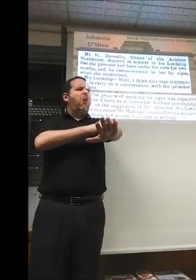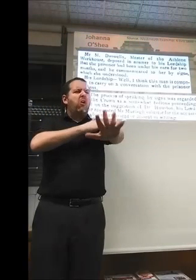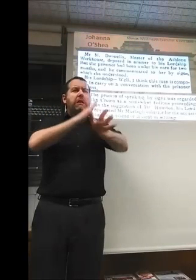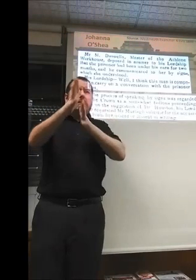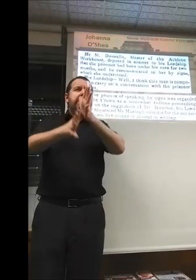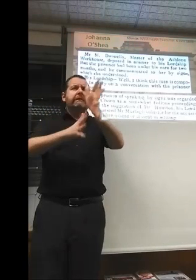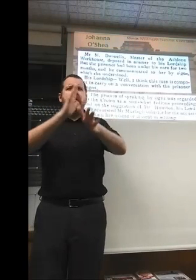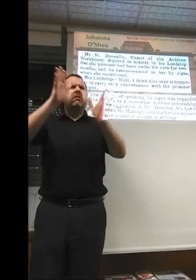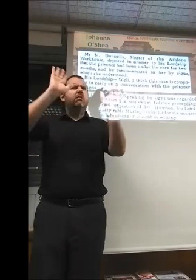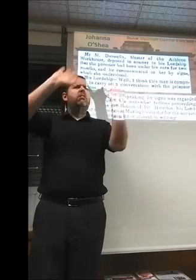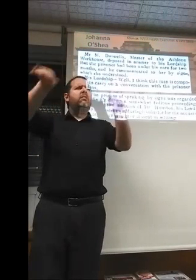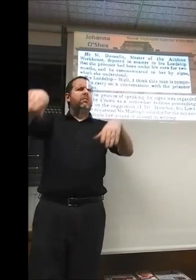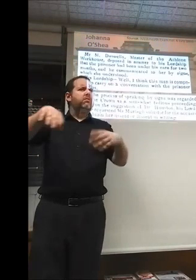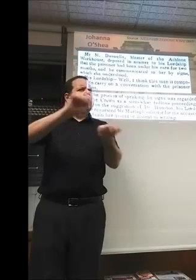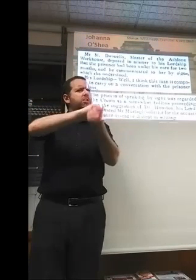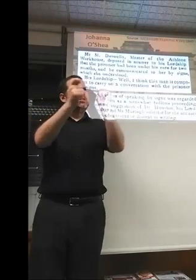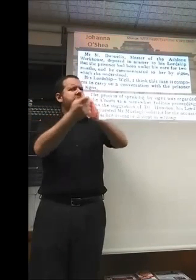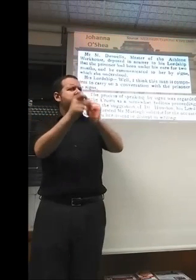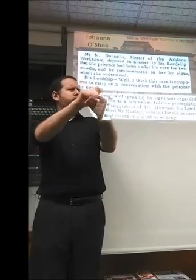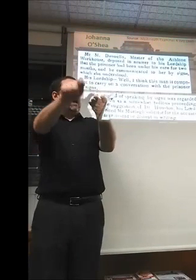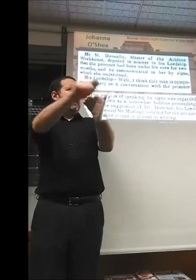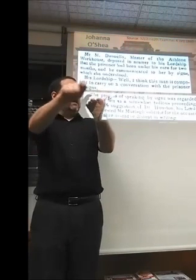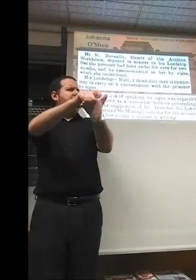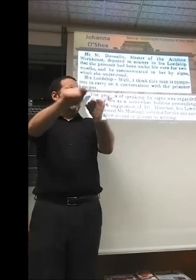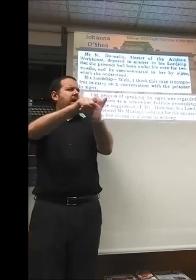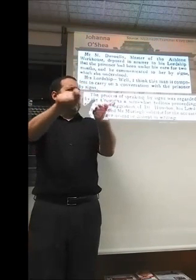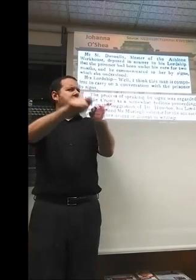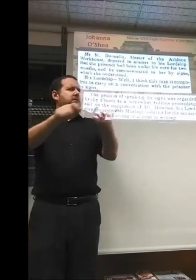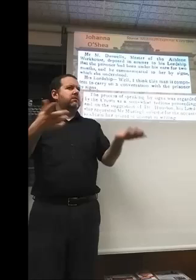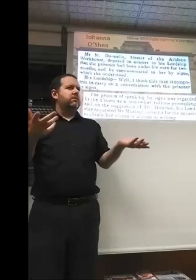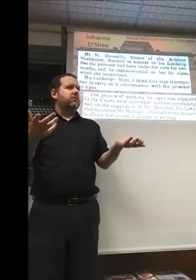Dangar, So it’s near tullamore. When James arrived, he saw a church.